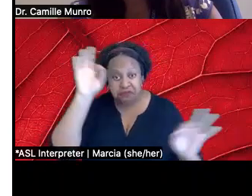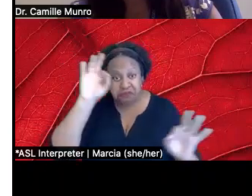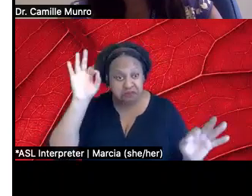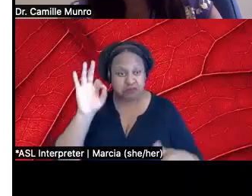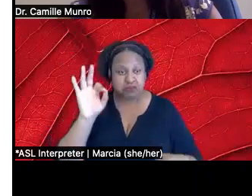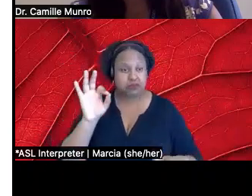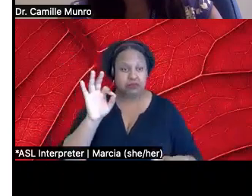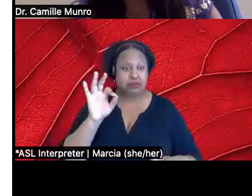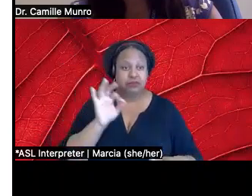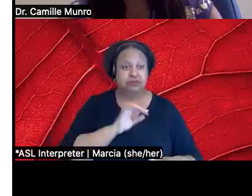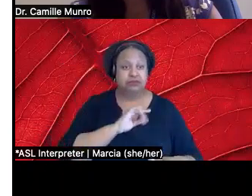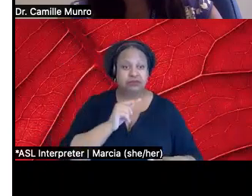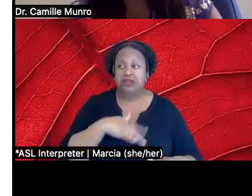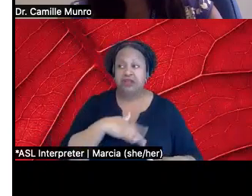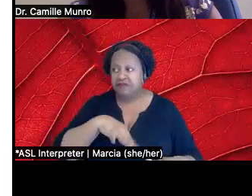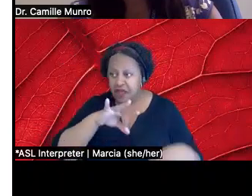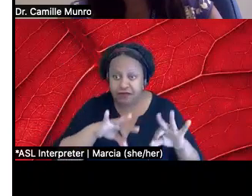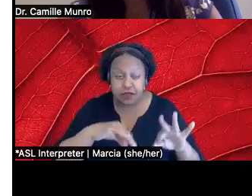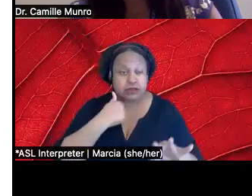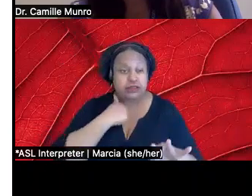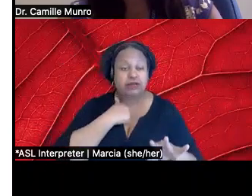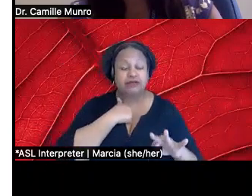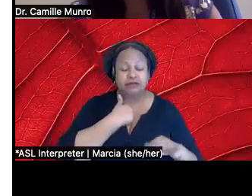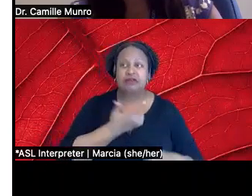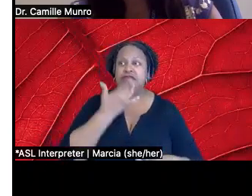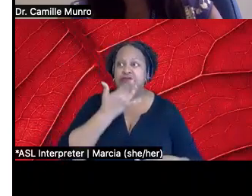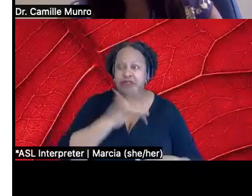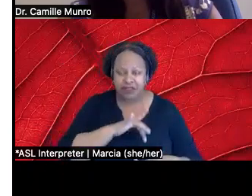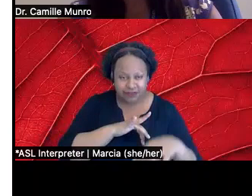Thankfully I did and connected with them immediately.